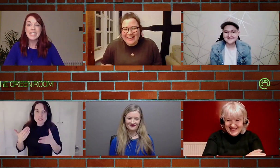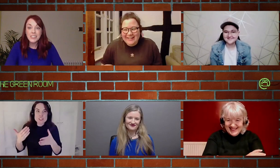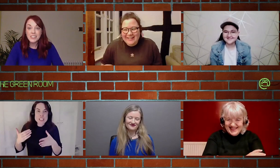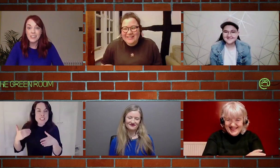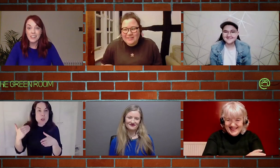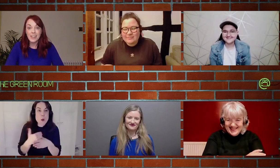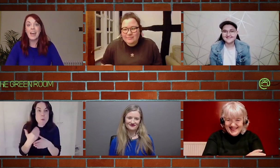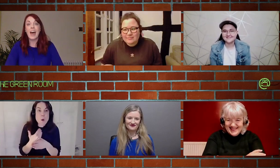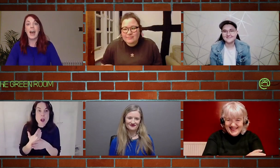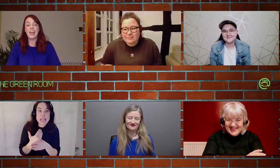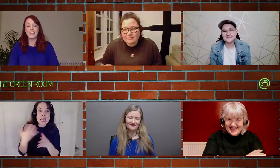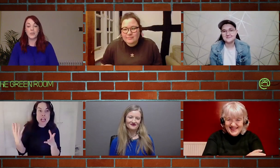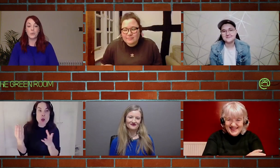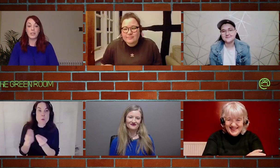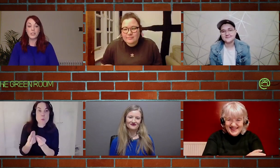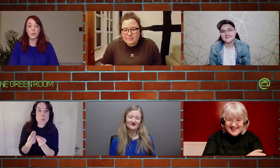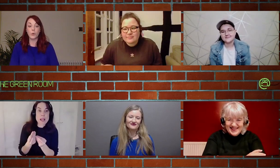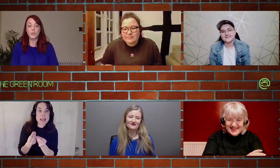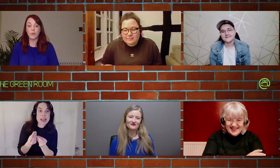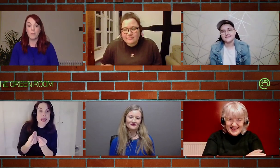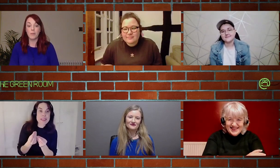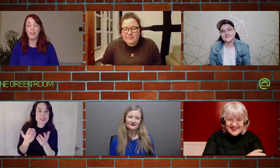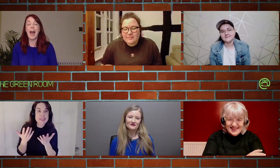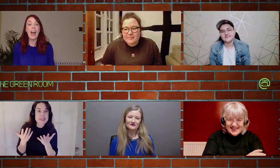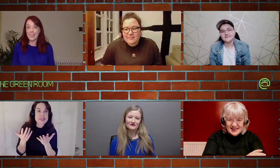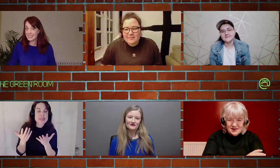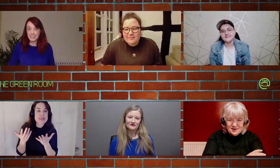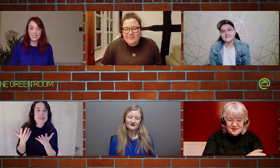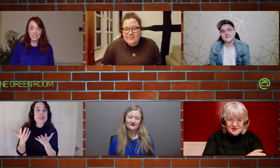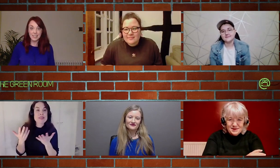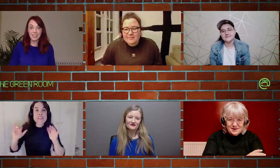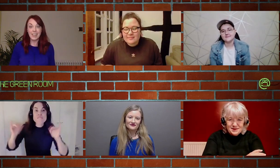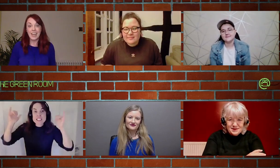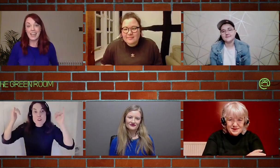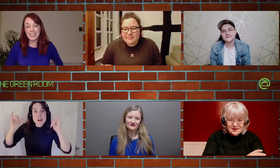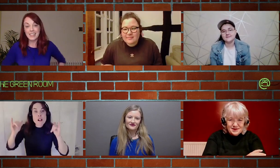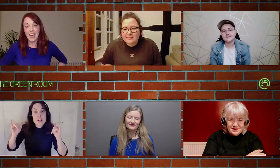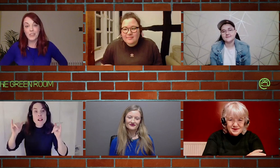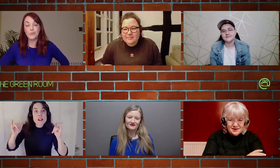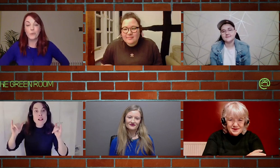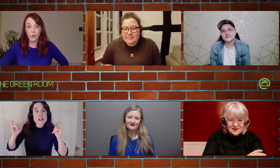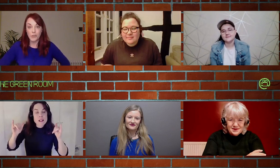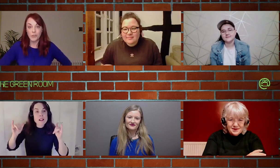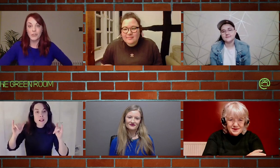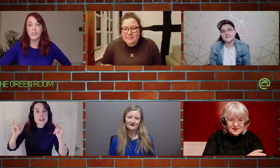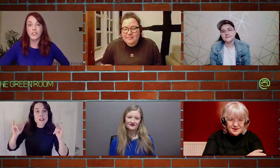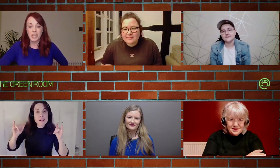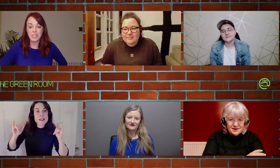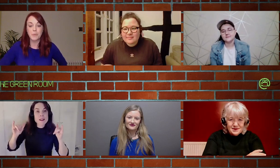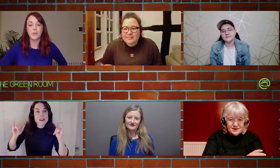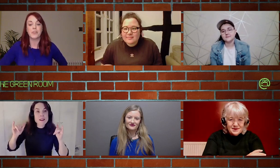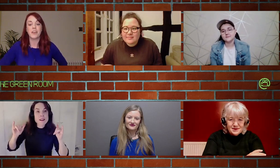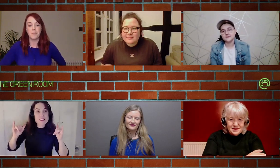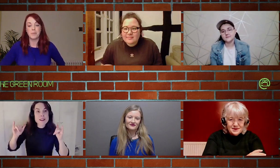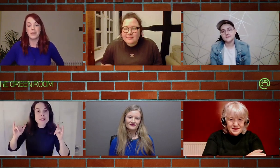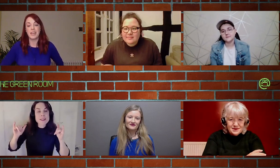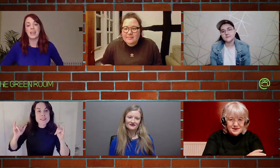Theatre in the Winter Ensemble and is at the Royal Shakespeare Company in